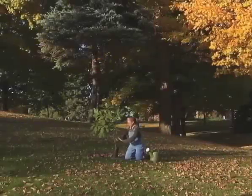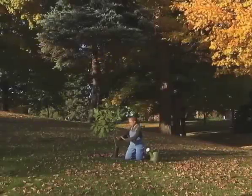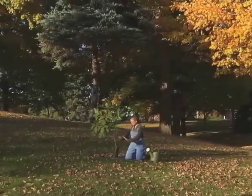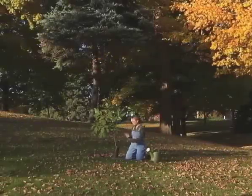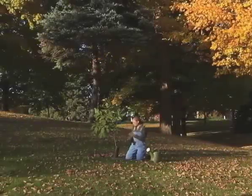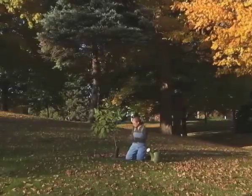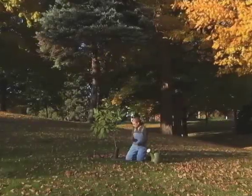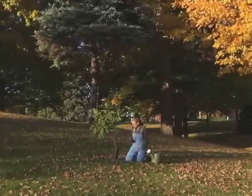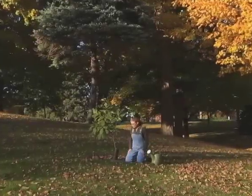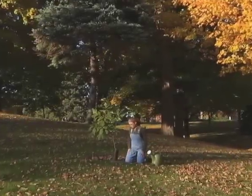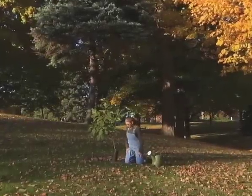THERE.